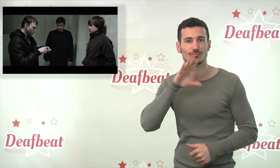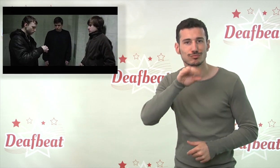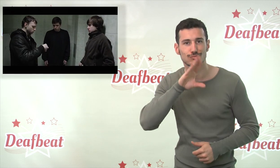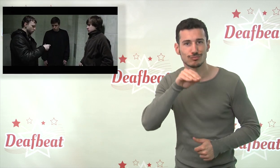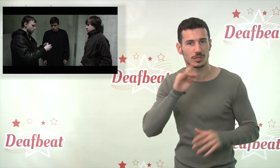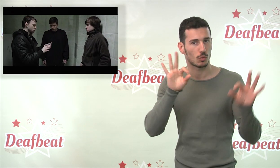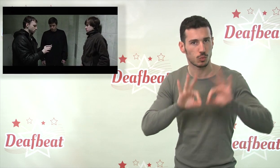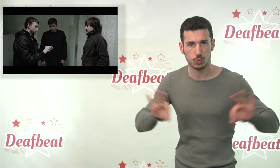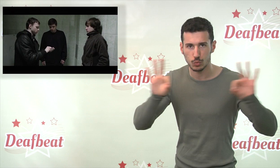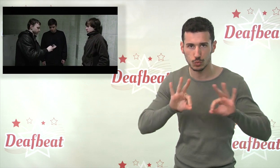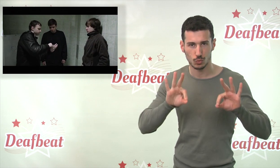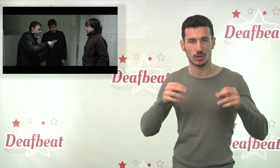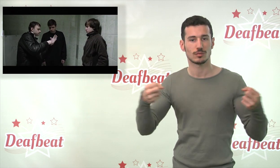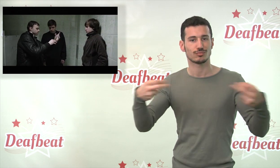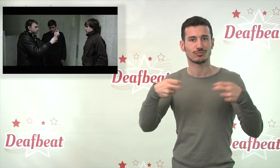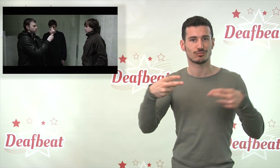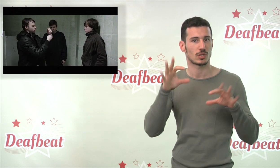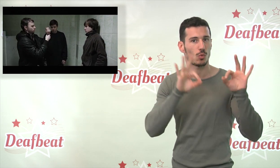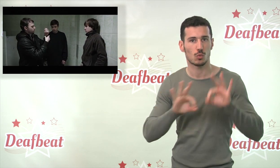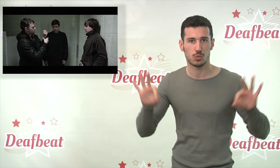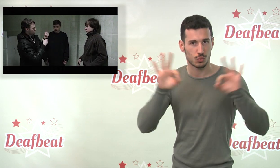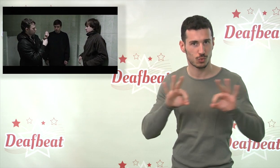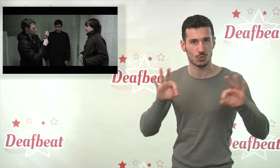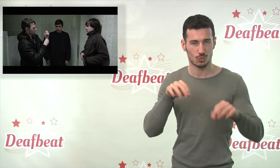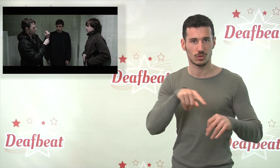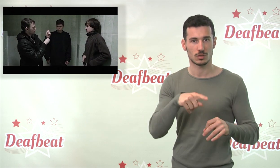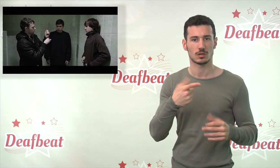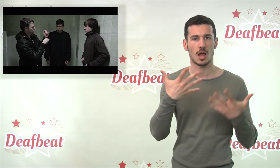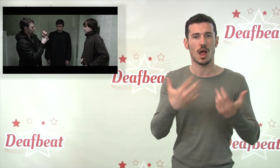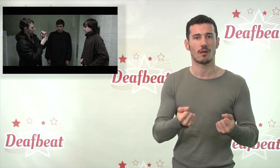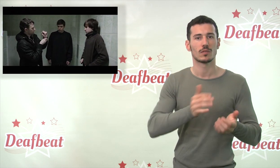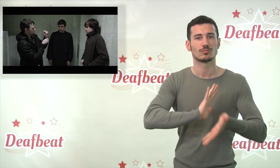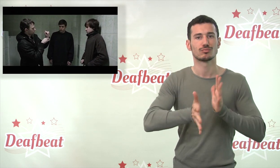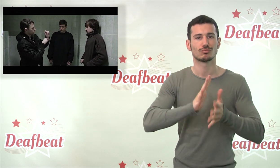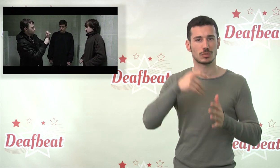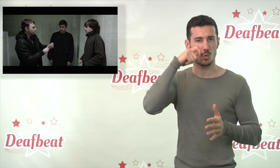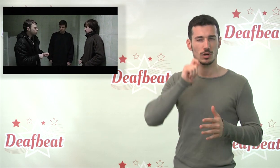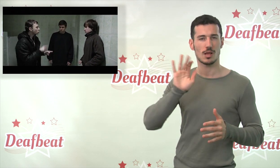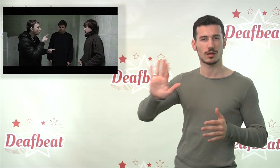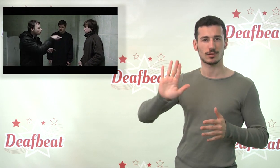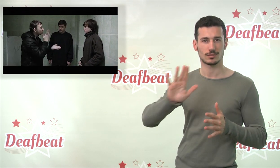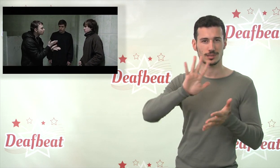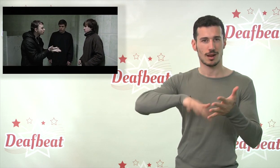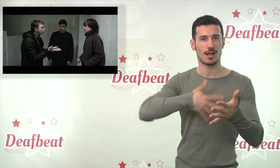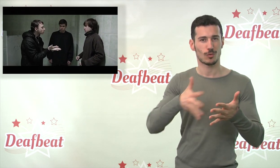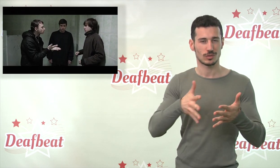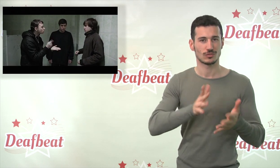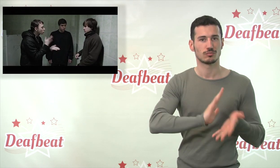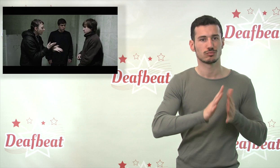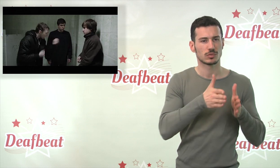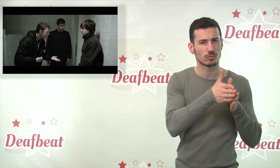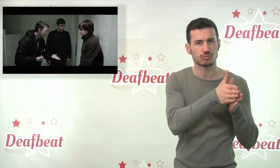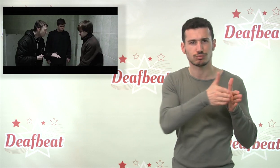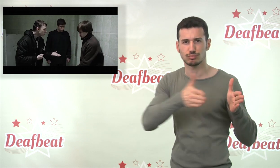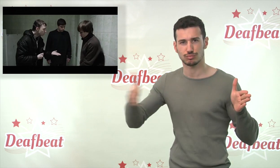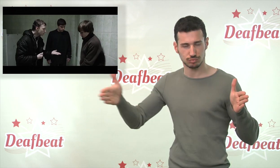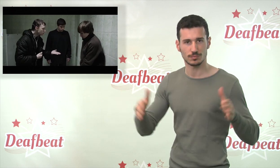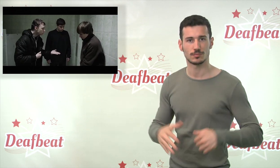in the film; it is a silent movie entirely in Ukrainian sign language with no subtitles!